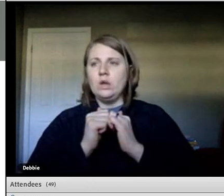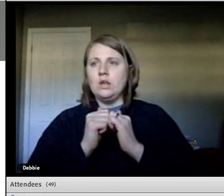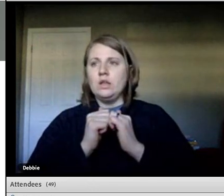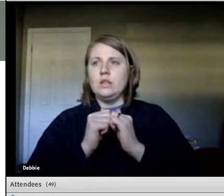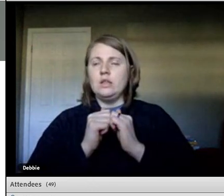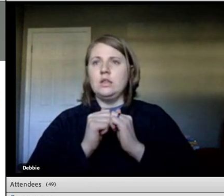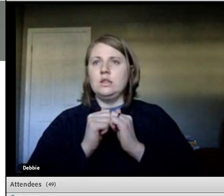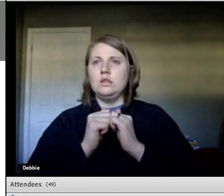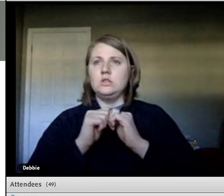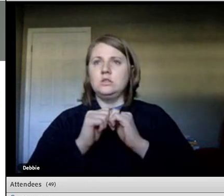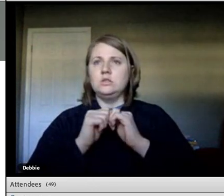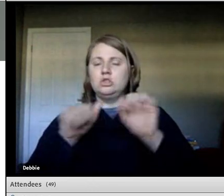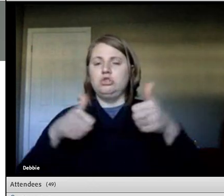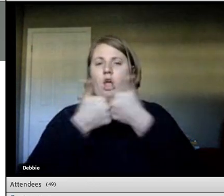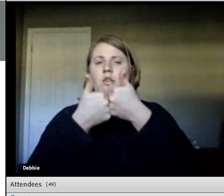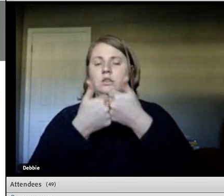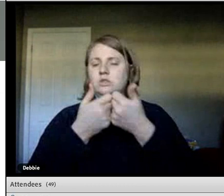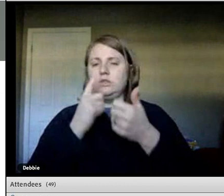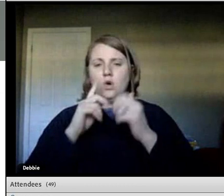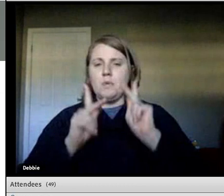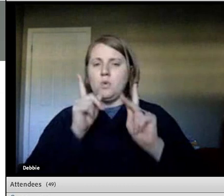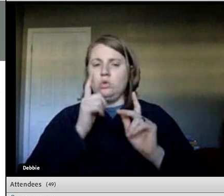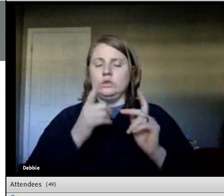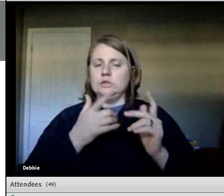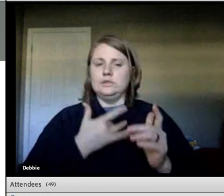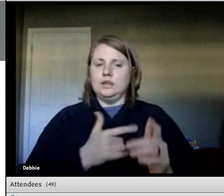If you do not want third-party, you know, a corporation,